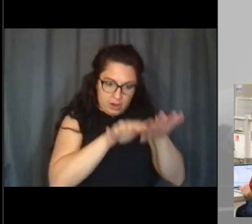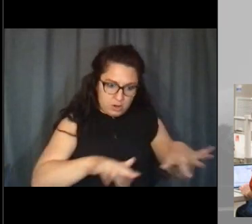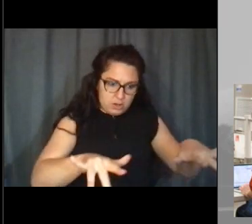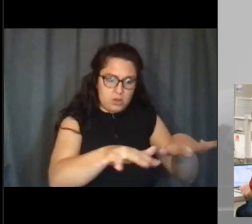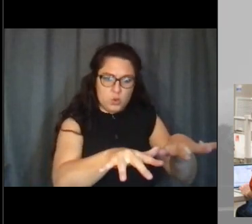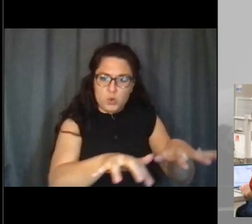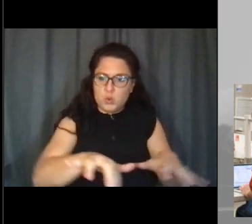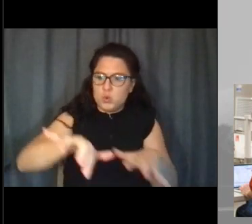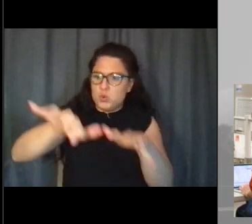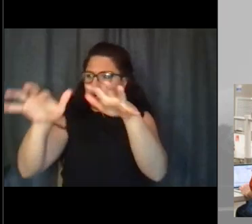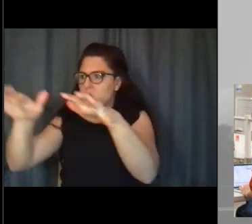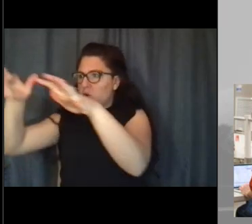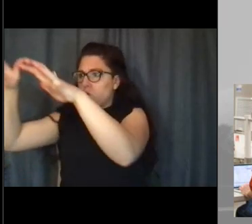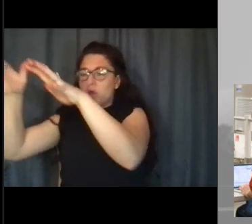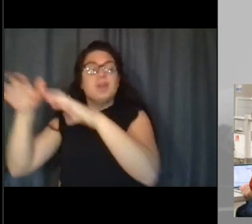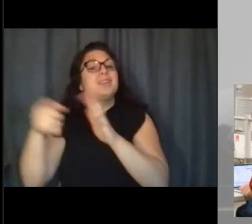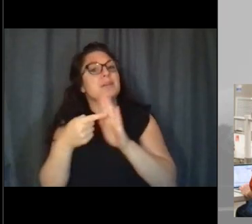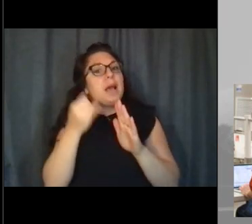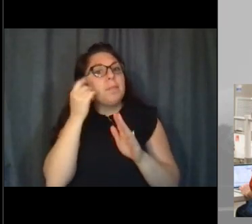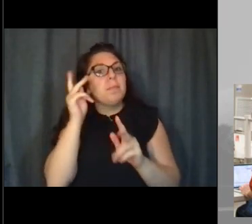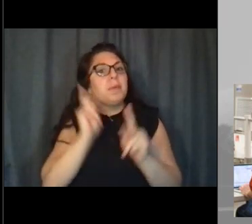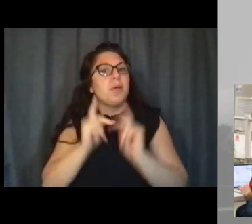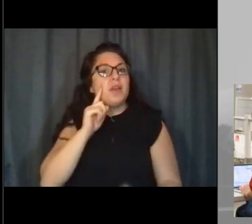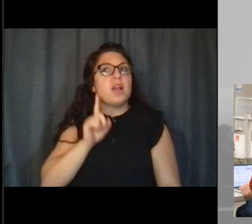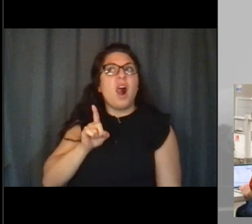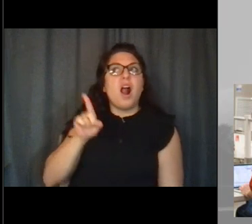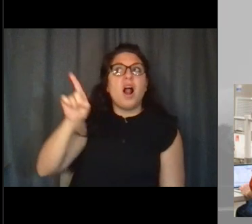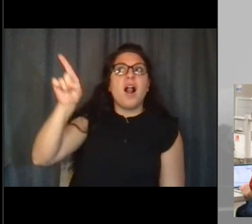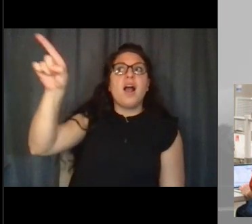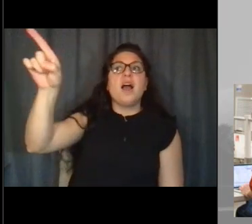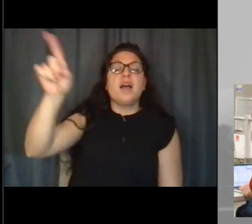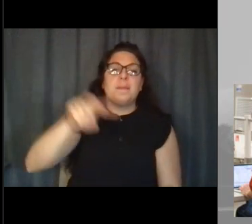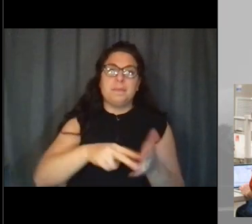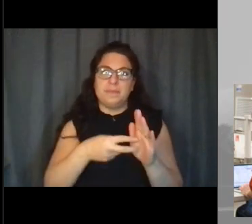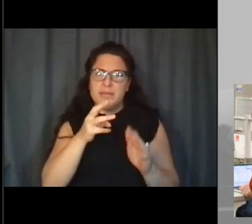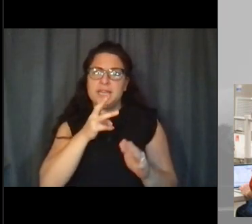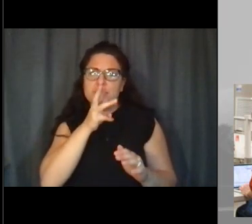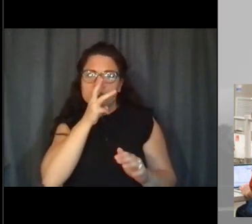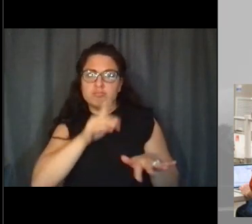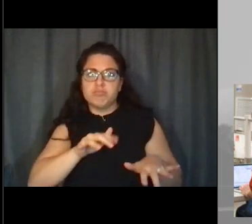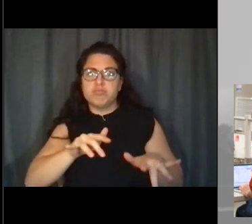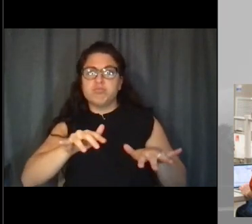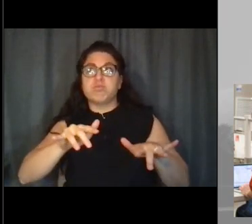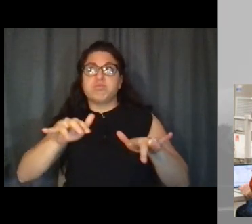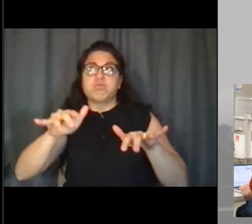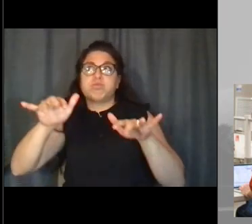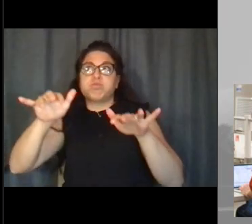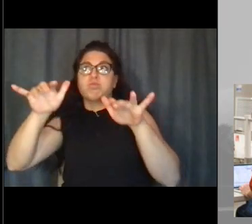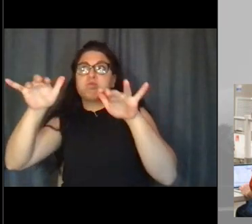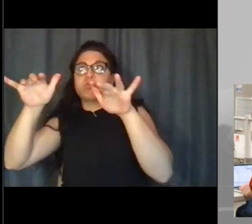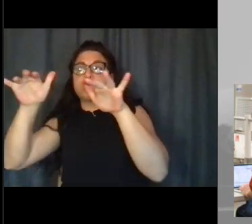that if they're on a higher ground, it's going to take more water before they can get flooded, but I've actually seen small areas